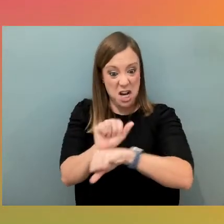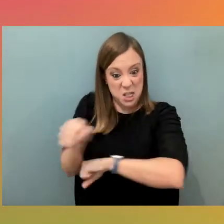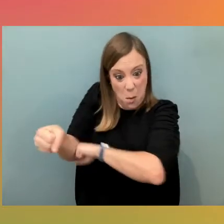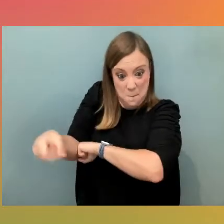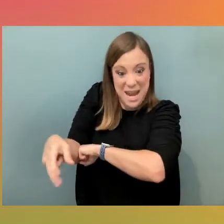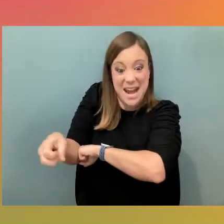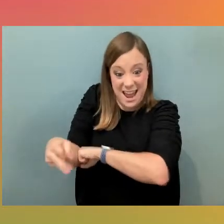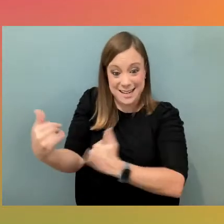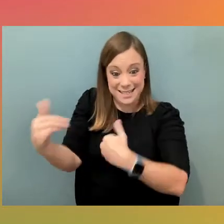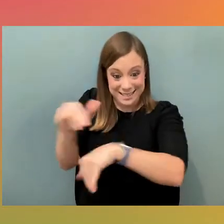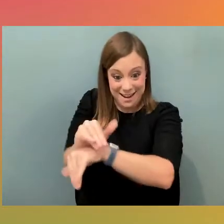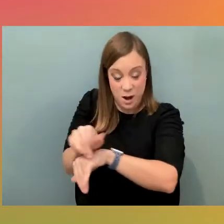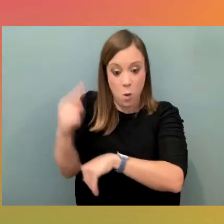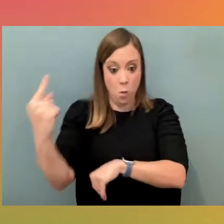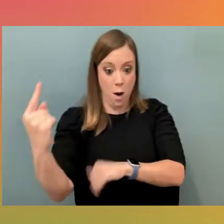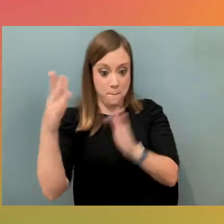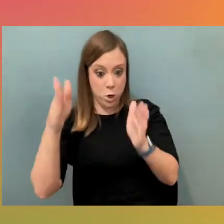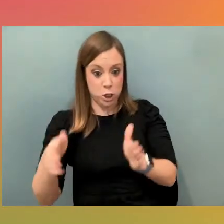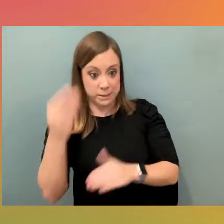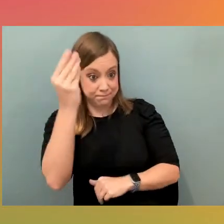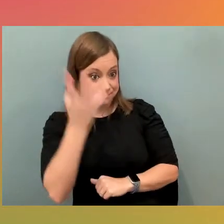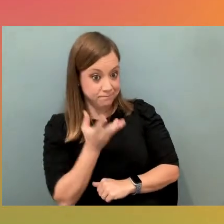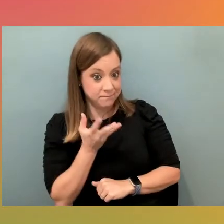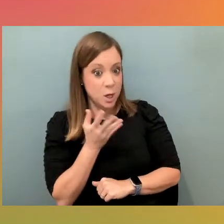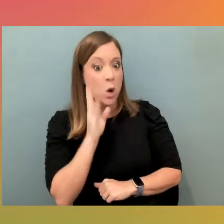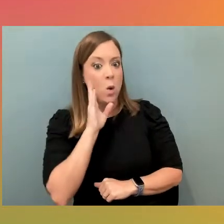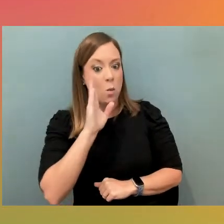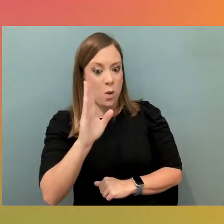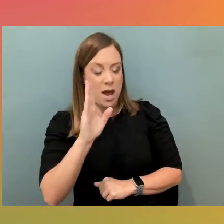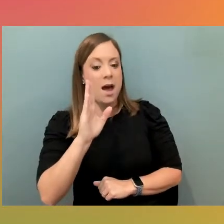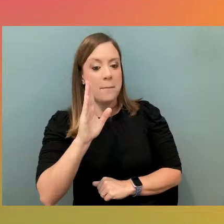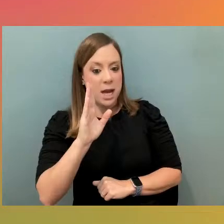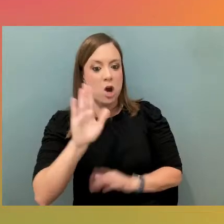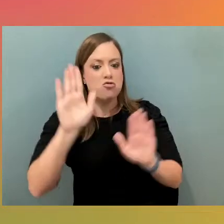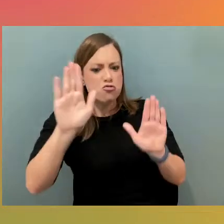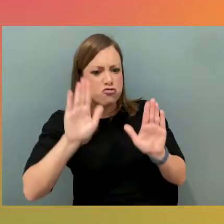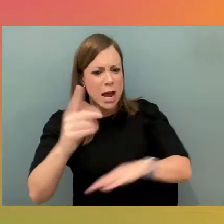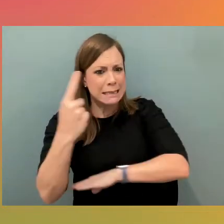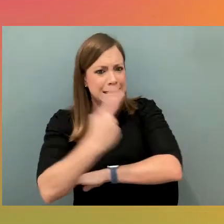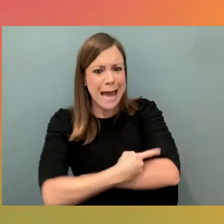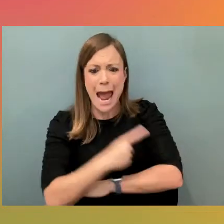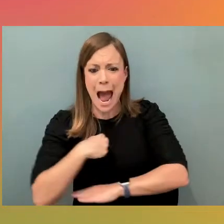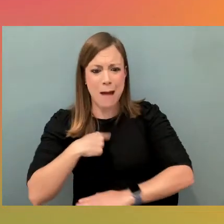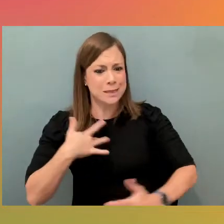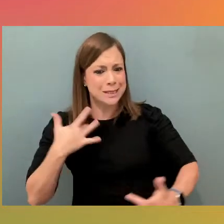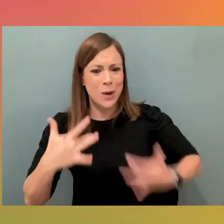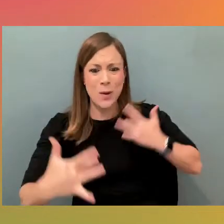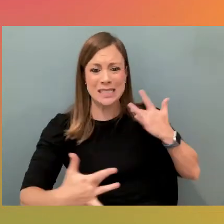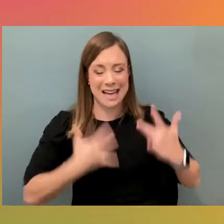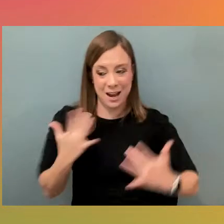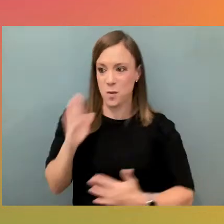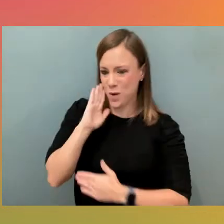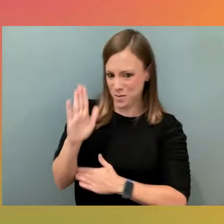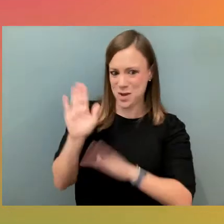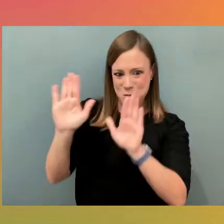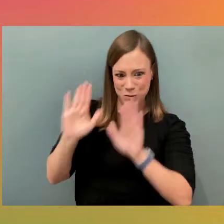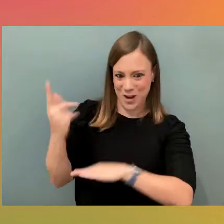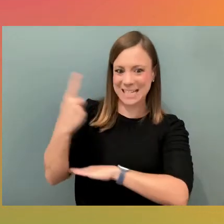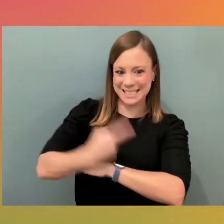FANTASTIC. THEY ARE GOING TO WORK UNTIL MIDNIGHT TONIGHT AND ONE OF THEM SAID TO ME BEFORE, JEN SAID IT'S GOING TO BE A GREAT DAY.